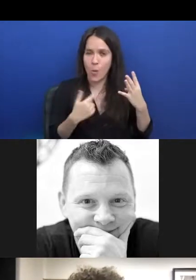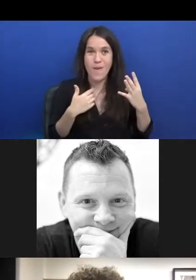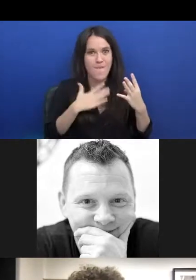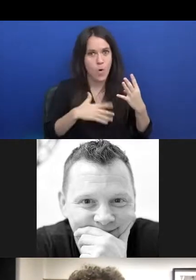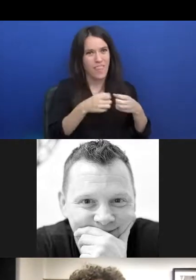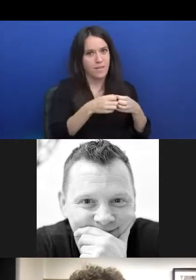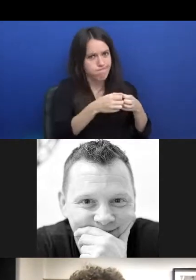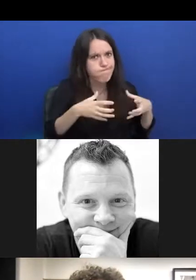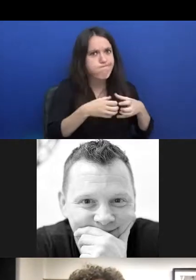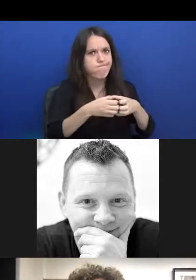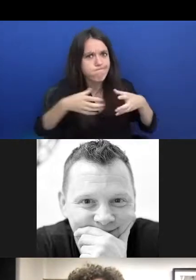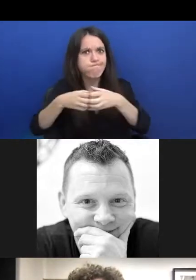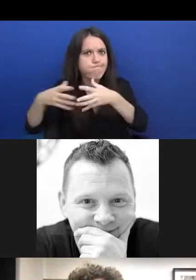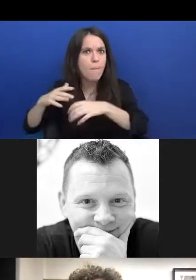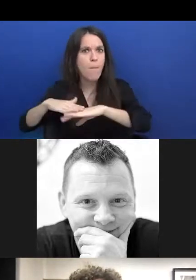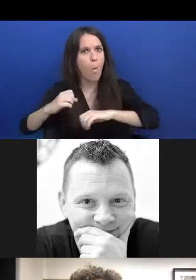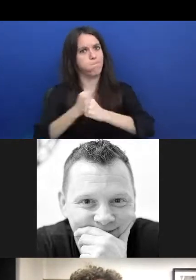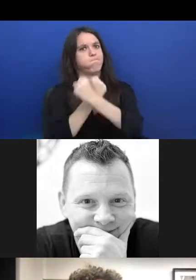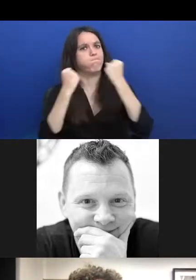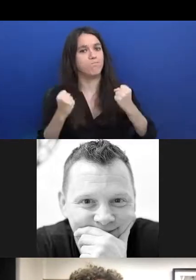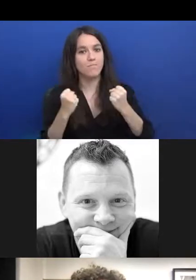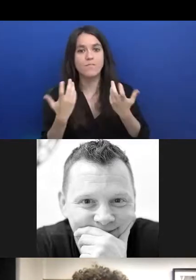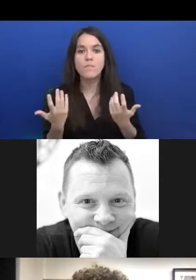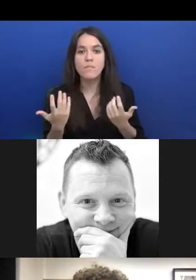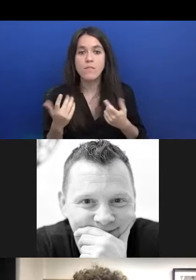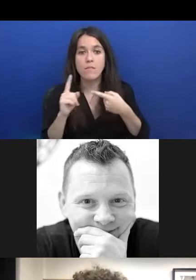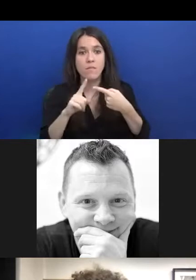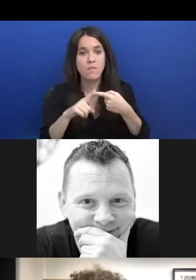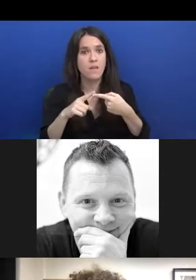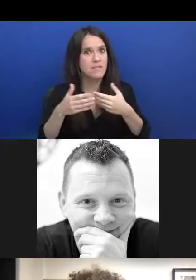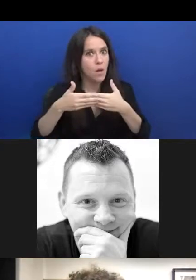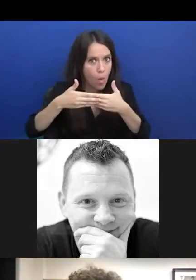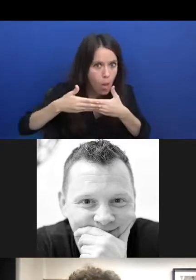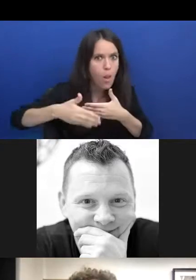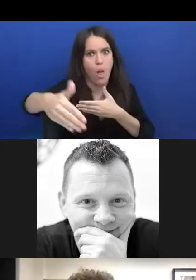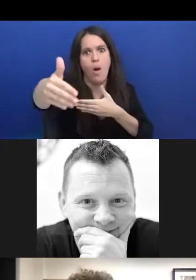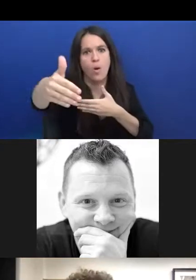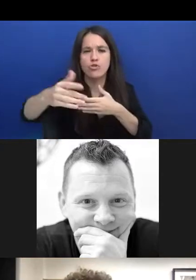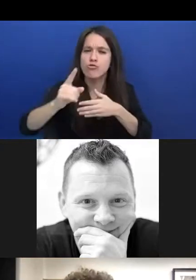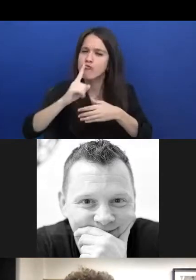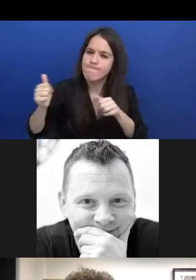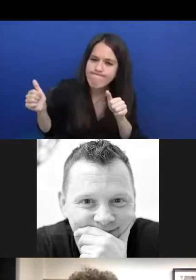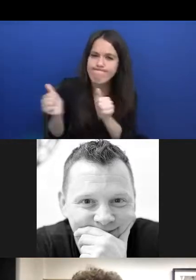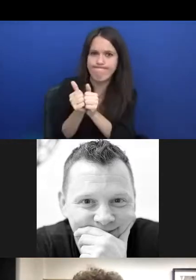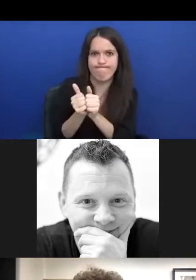multilingualism so she pointed out long-term close collaborations with many communities or nations so